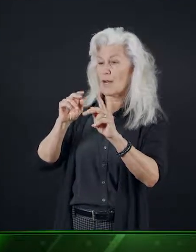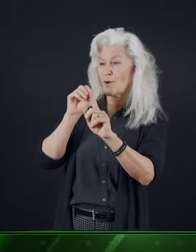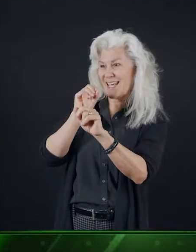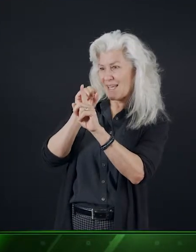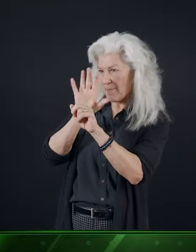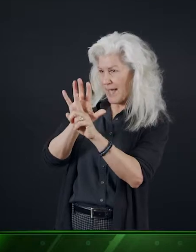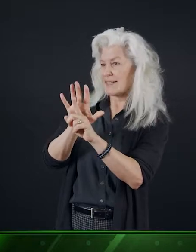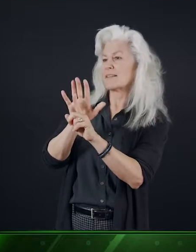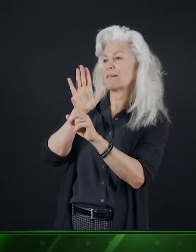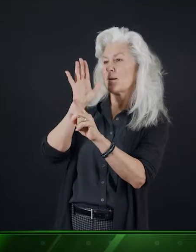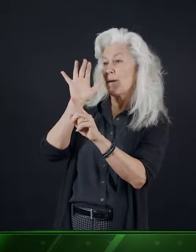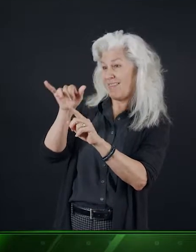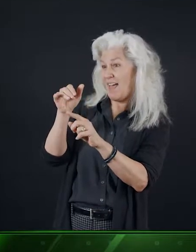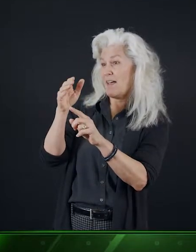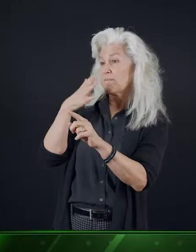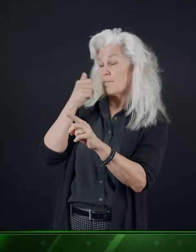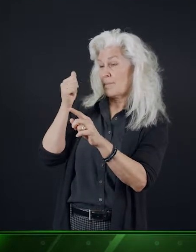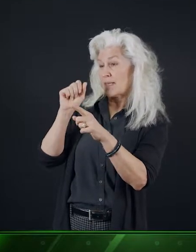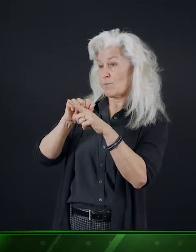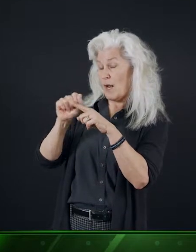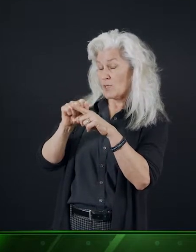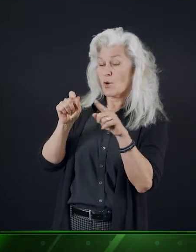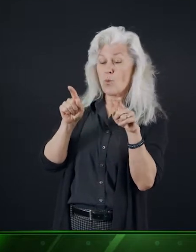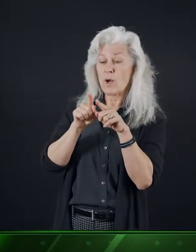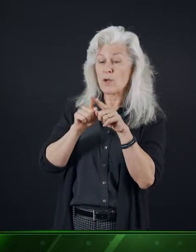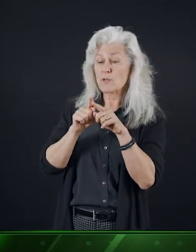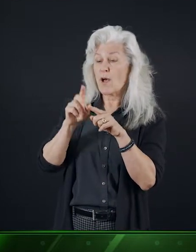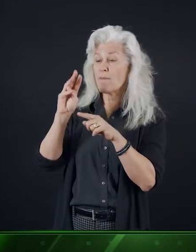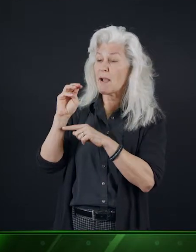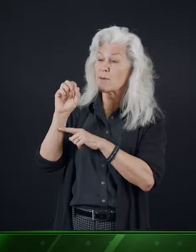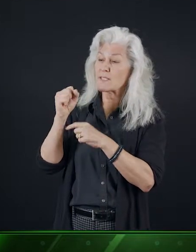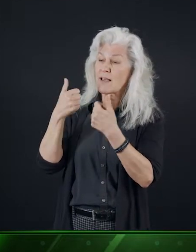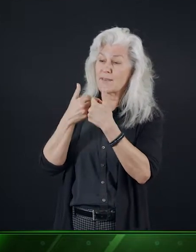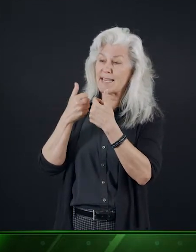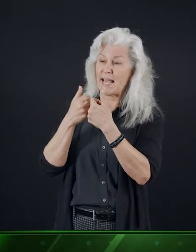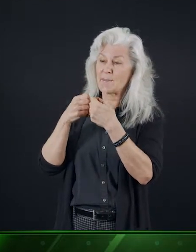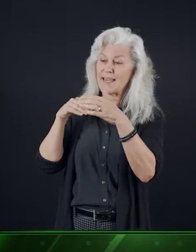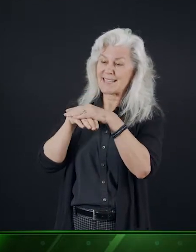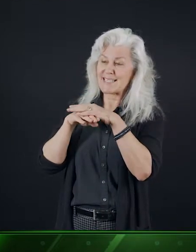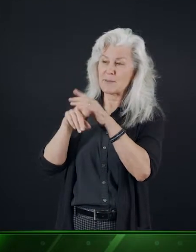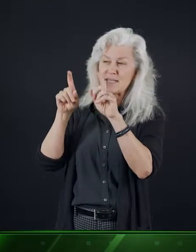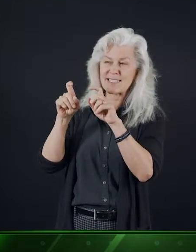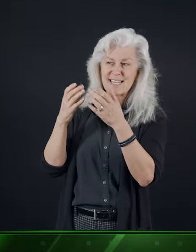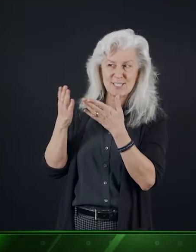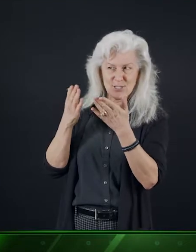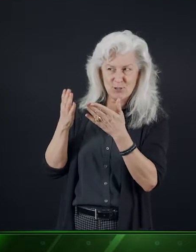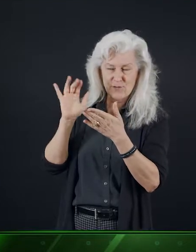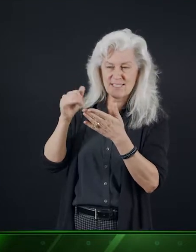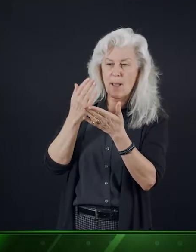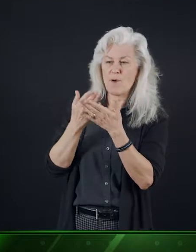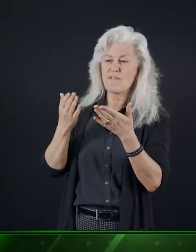We also have the Microsoft Gaming Accessibility Testing Service, which is a service that provides validation for titles